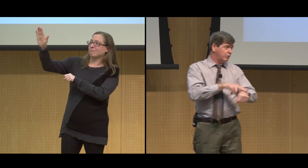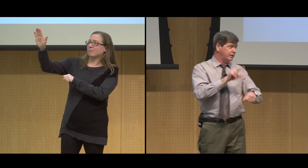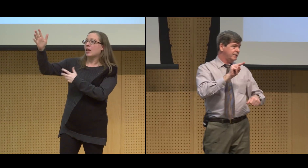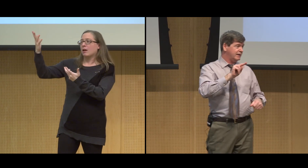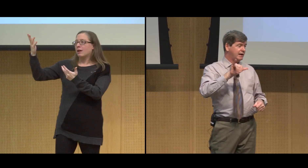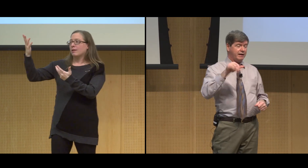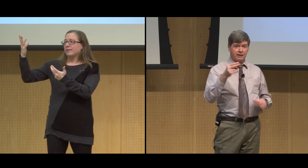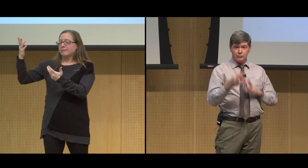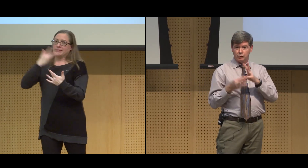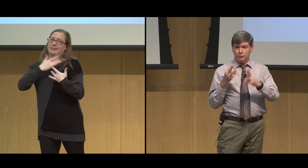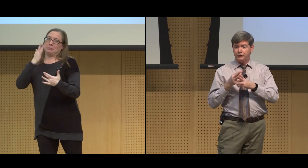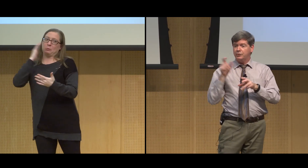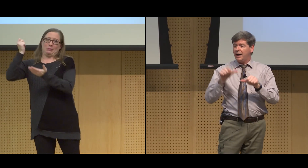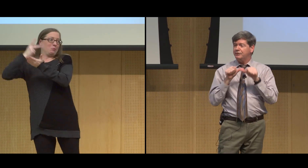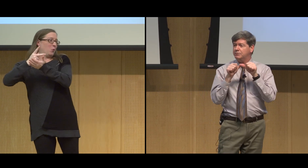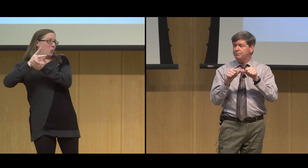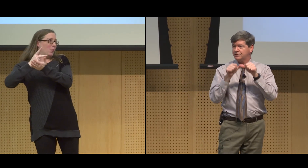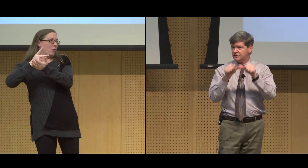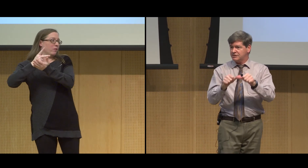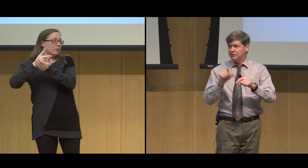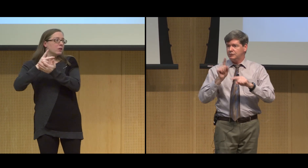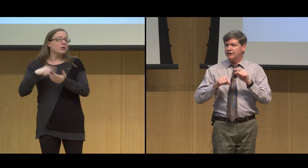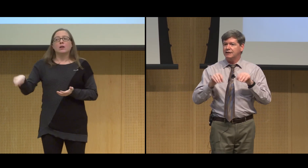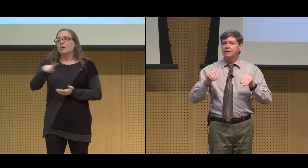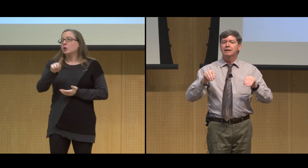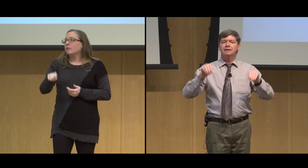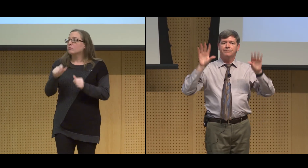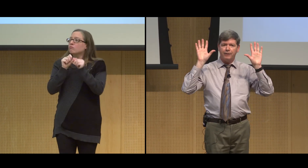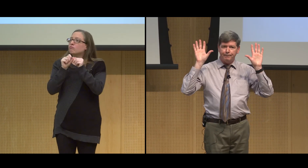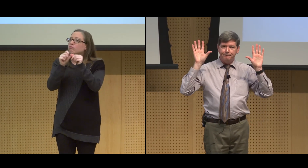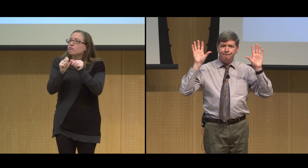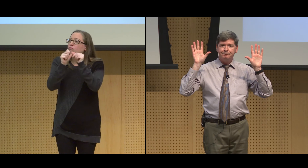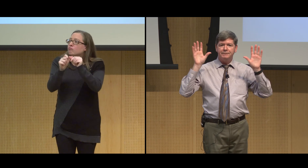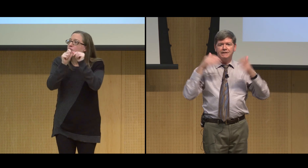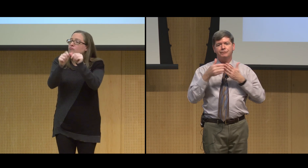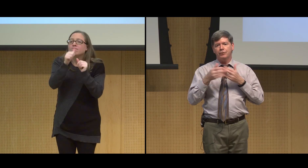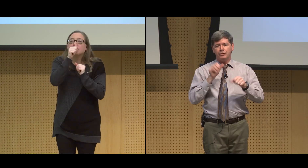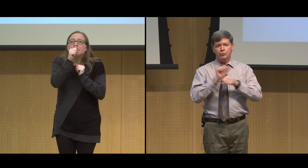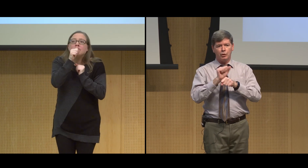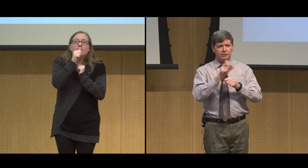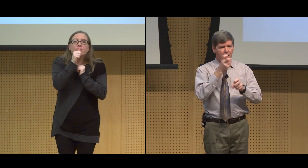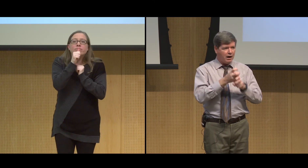in the NIH world, so you have to be persistent. You can't given up, even though you worked hard